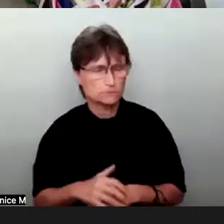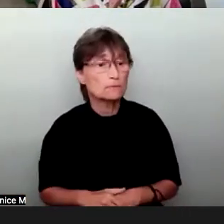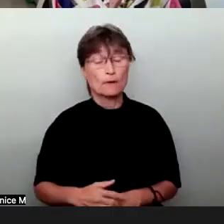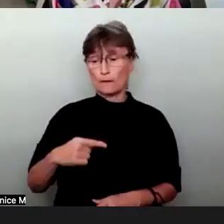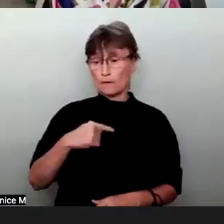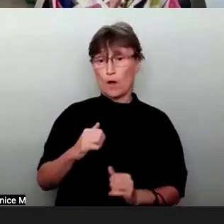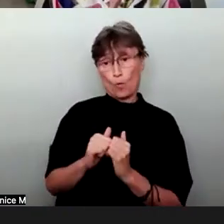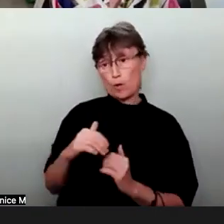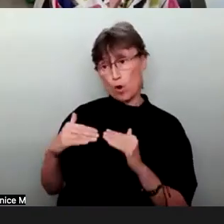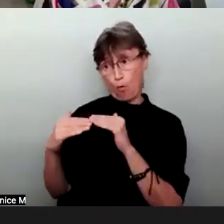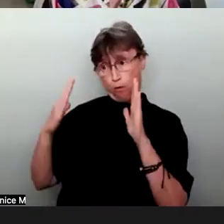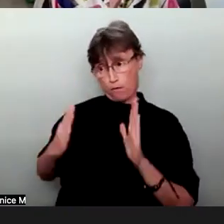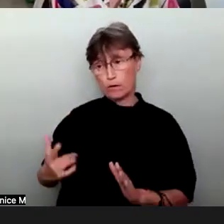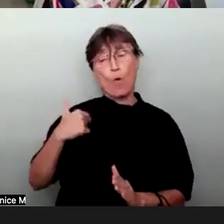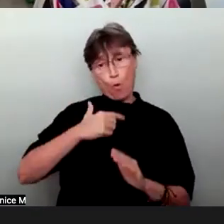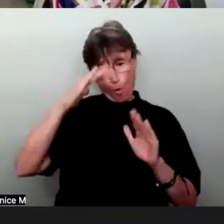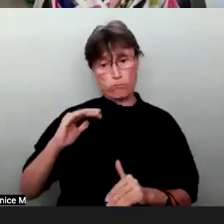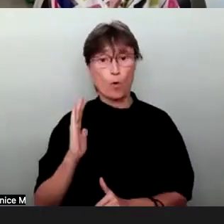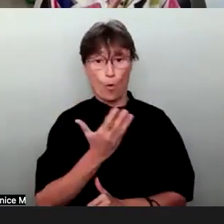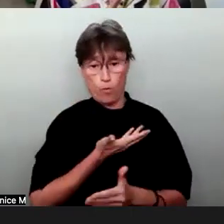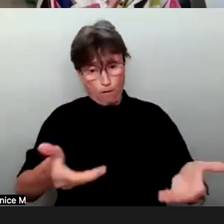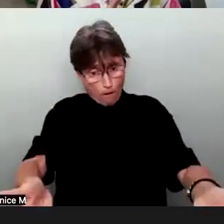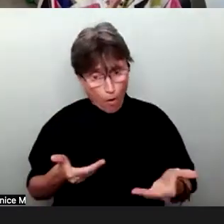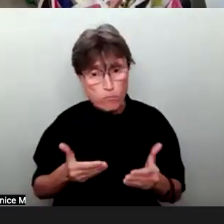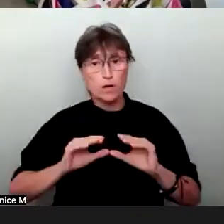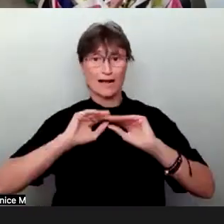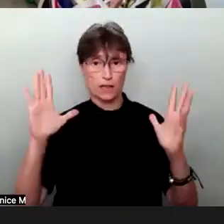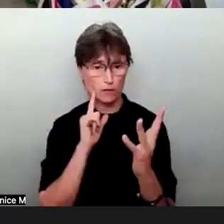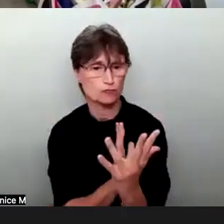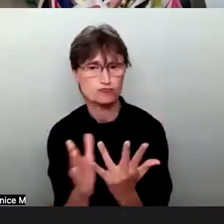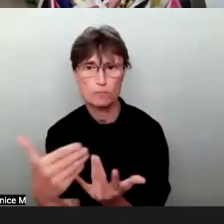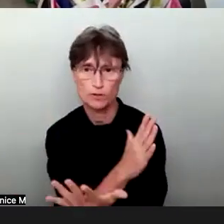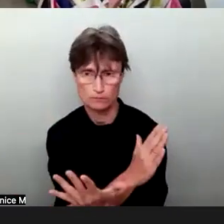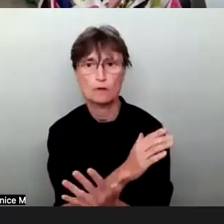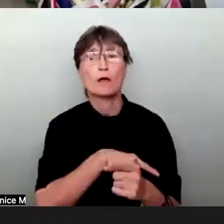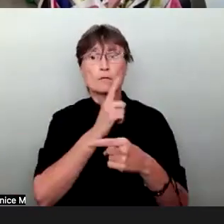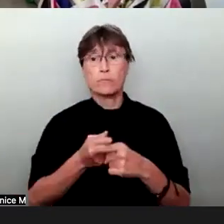communication are welcoming, clear and open, and that our application and assessment processes are